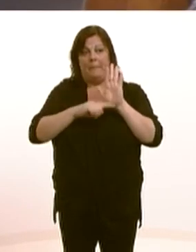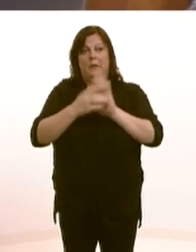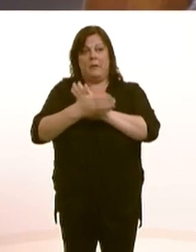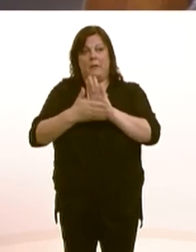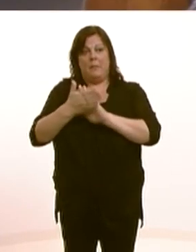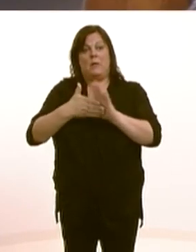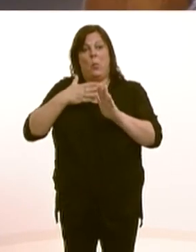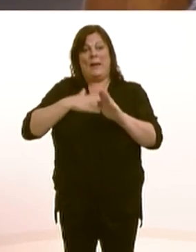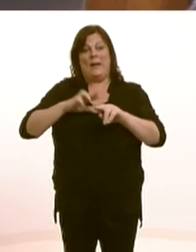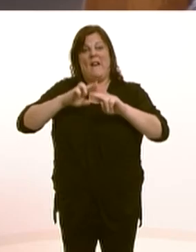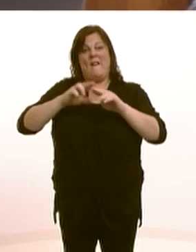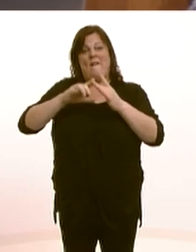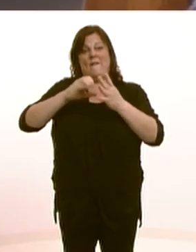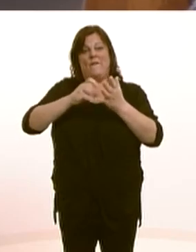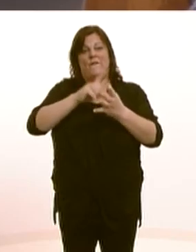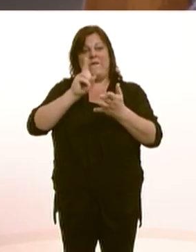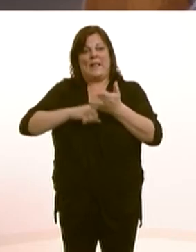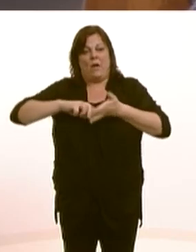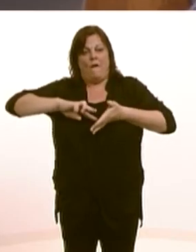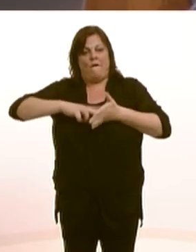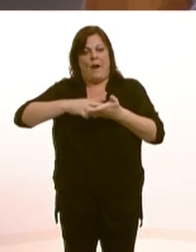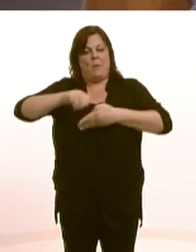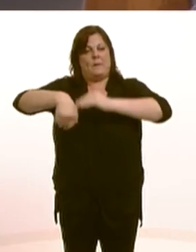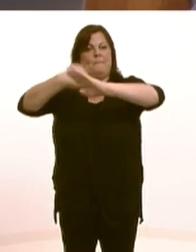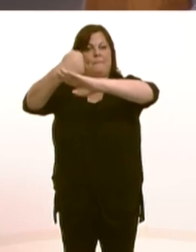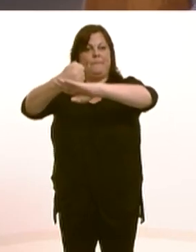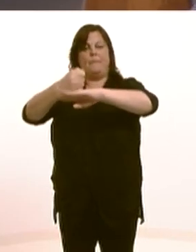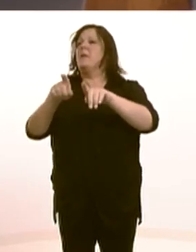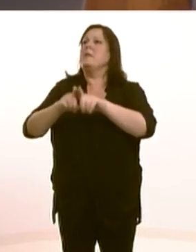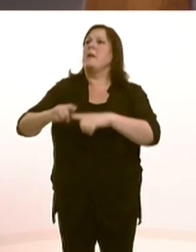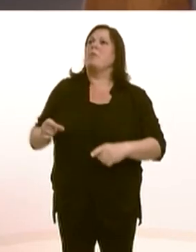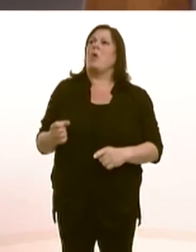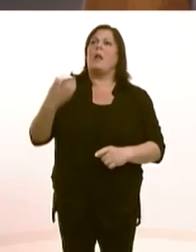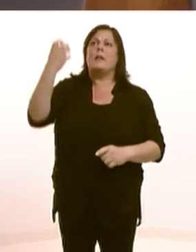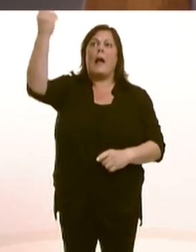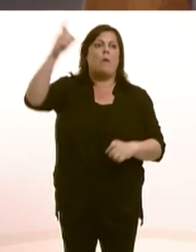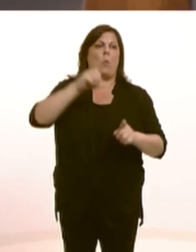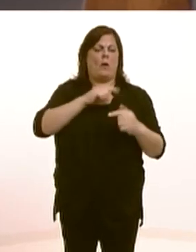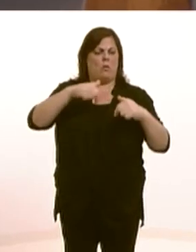Thereís no good having that and then having the fiscal framework. Scotland was given that courtesy. Thereís no reason why Wales shouldnít have the same level of courtesy.